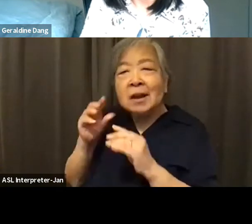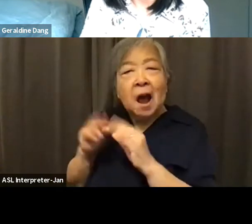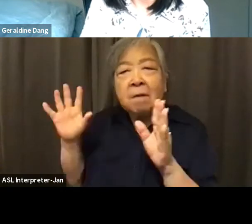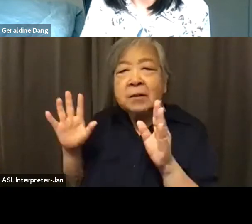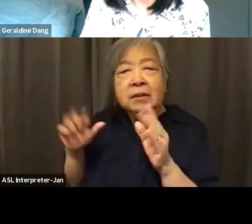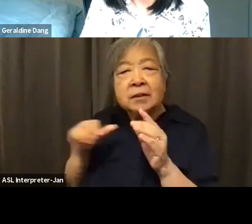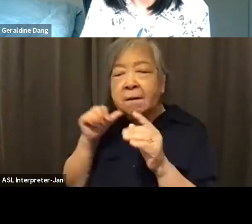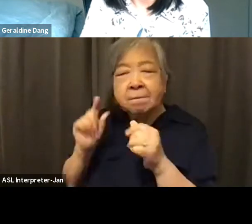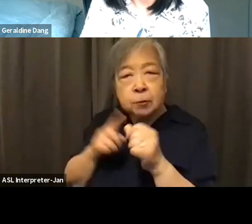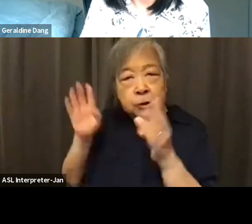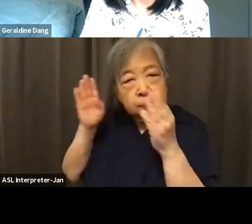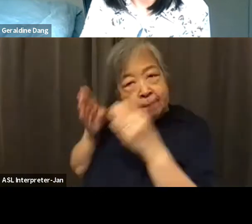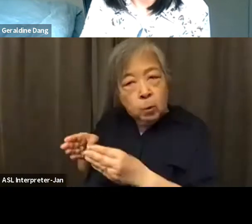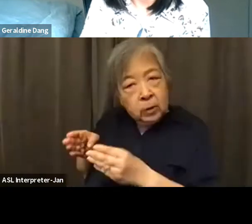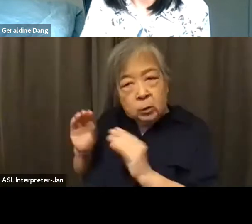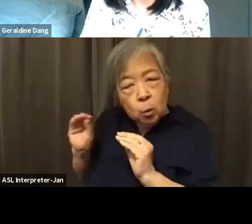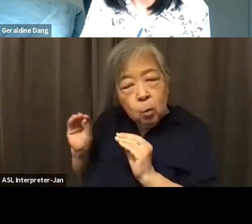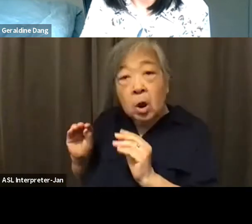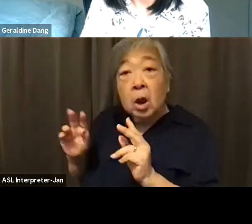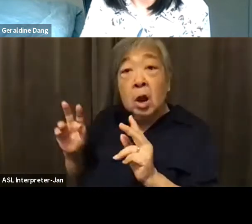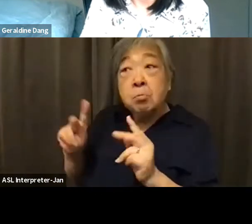that people looked at and reacted to.